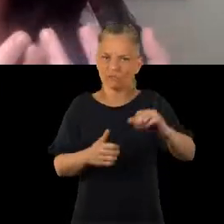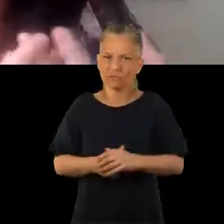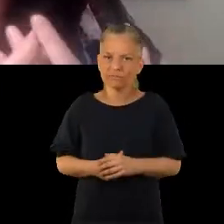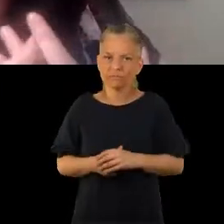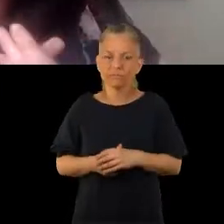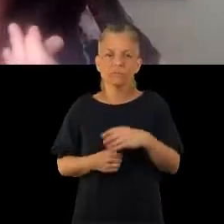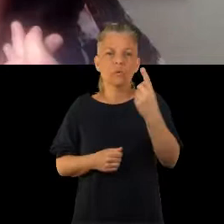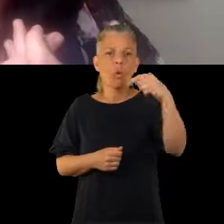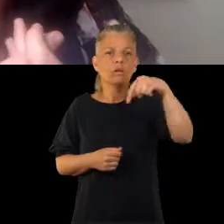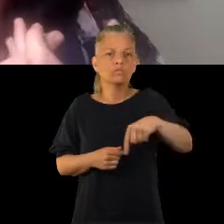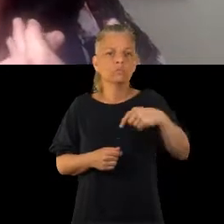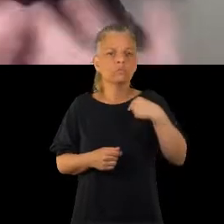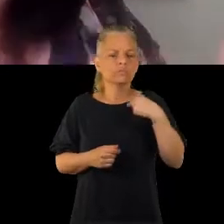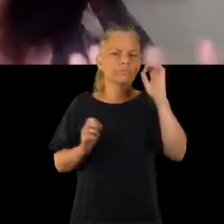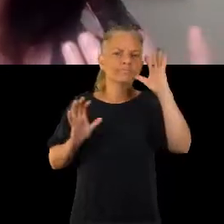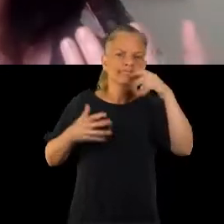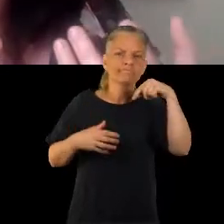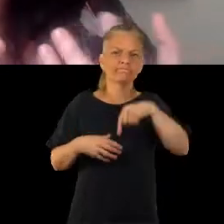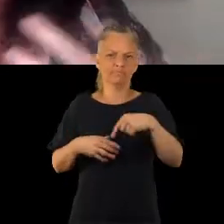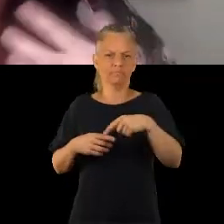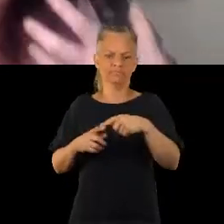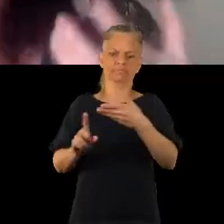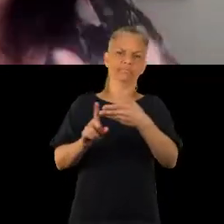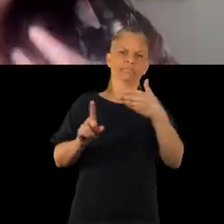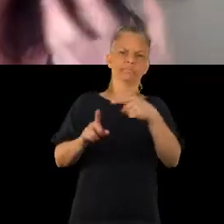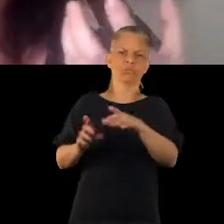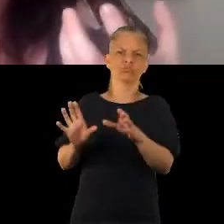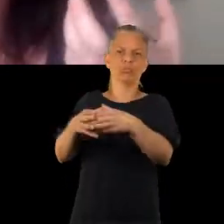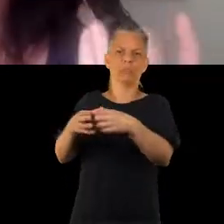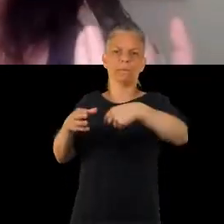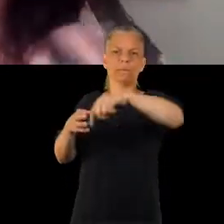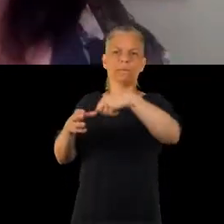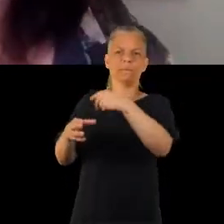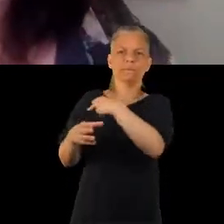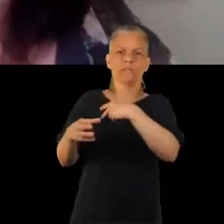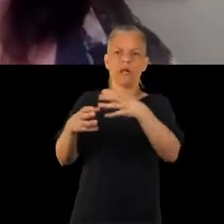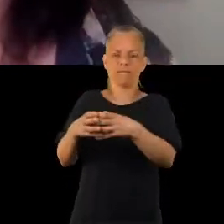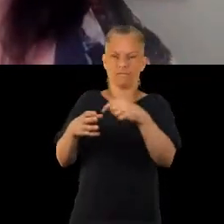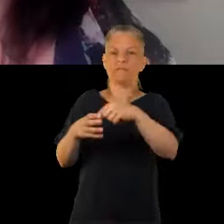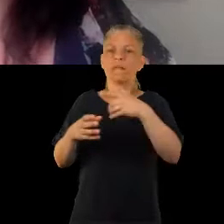the idea that, like, I am and I can and I want to be part of a community. That kind of shared